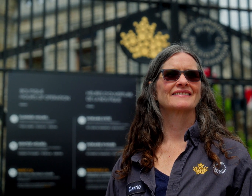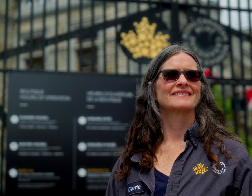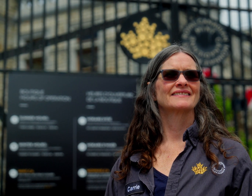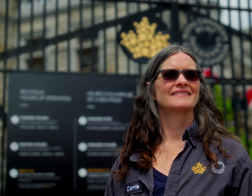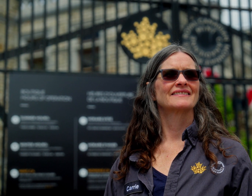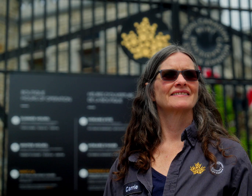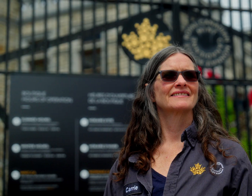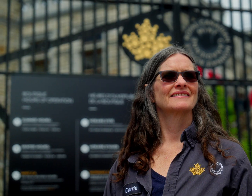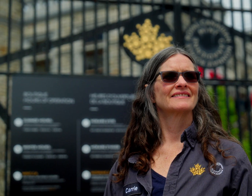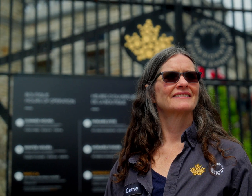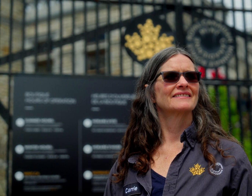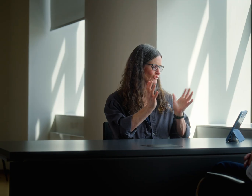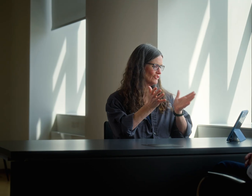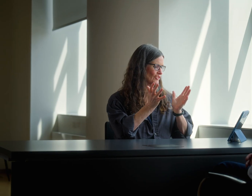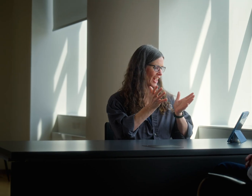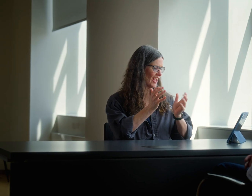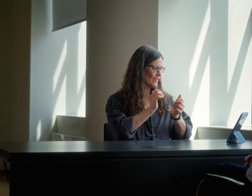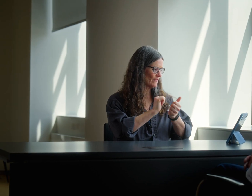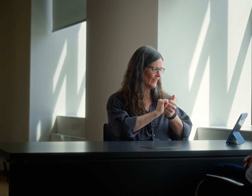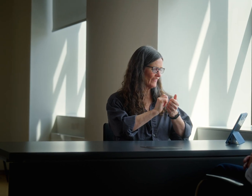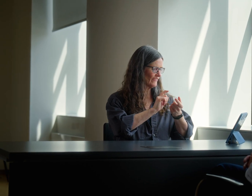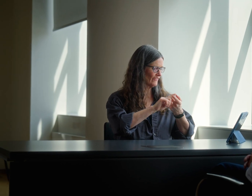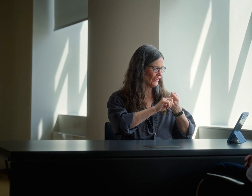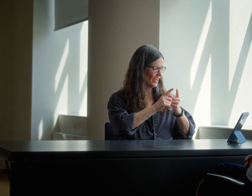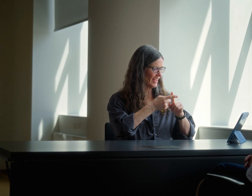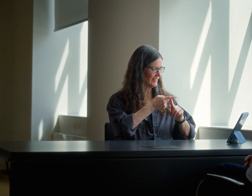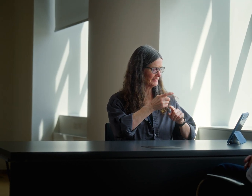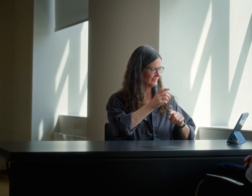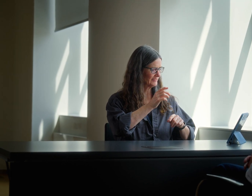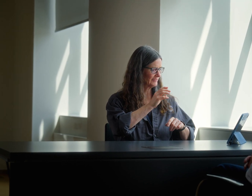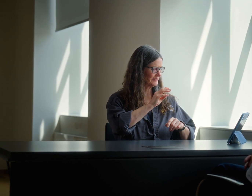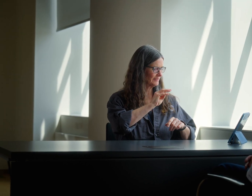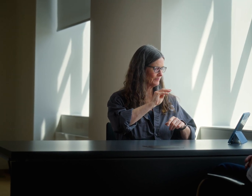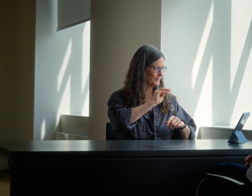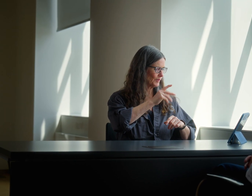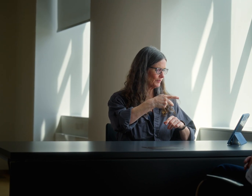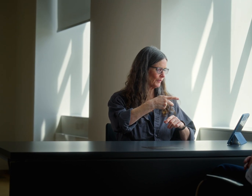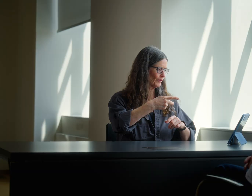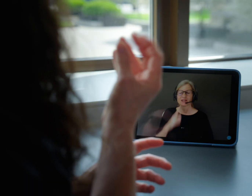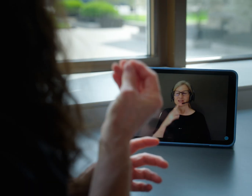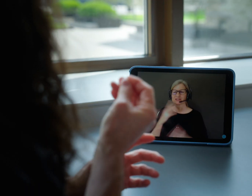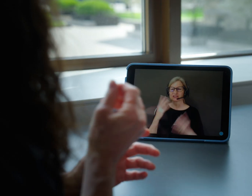I am so happy to have VRI On-Demand available for me at work. It was very frustrating before I had